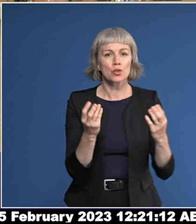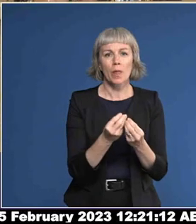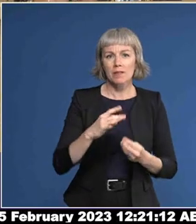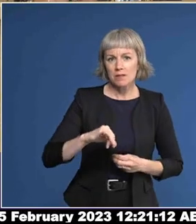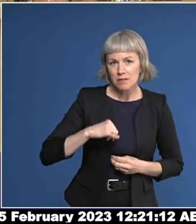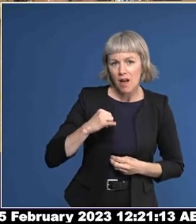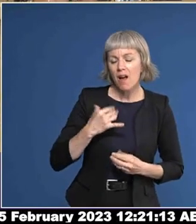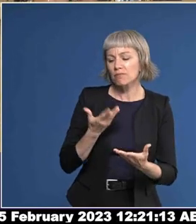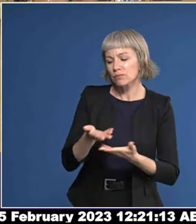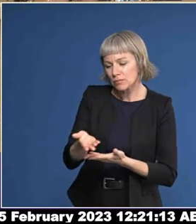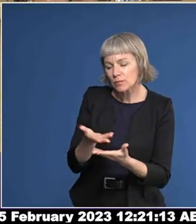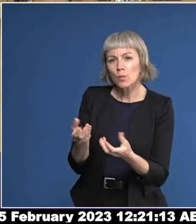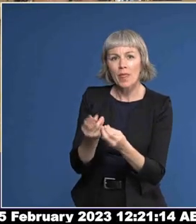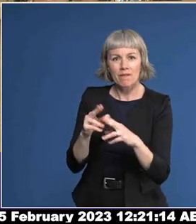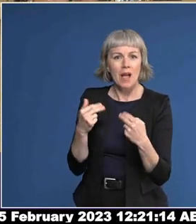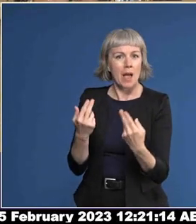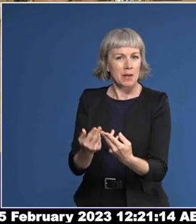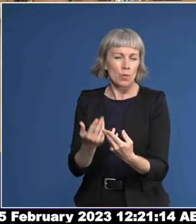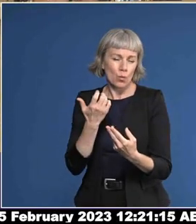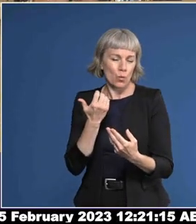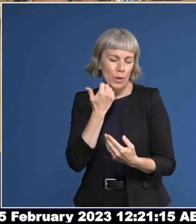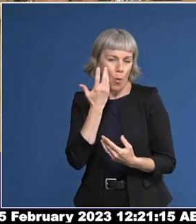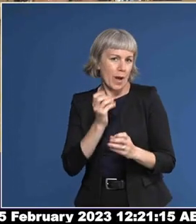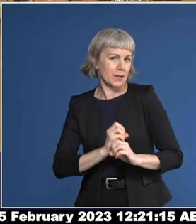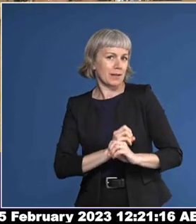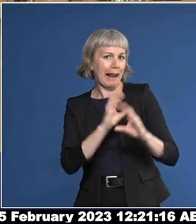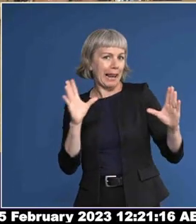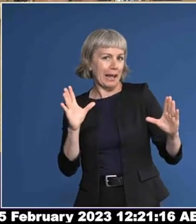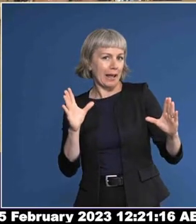accepting the findings of the Royal Commission and accepting the responsibility of the failings of the organisation.